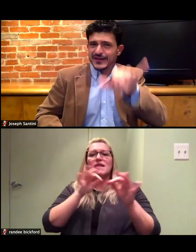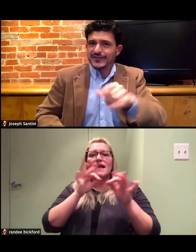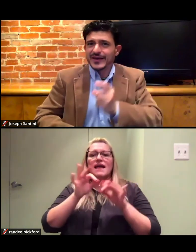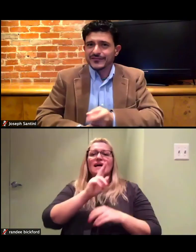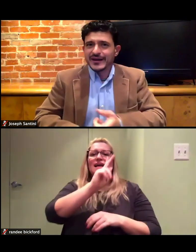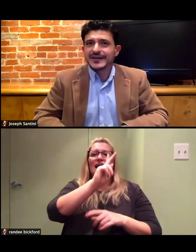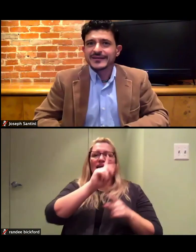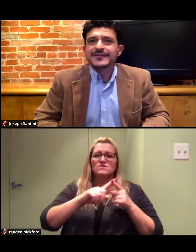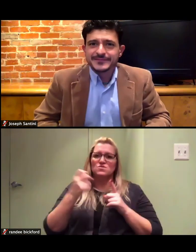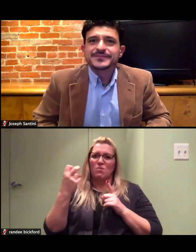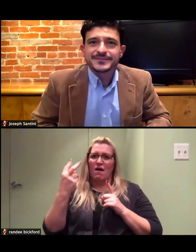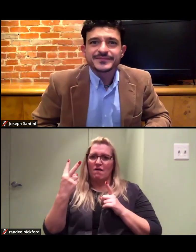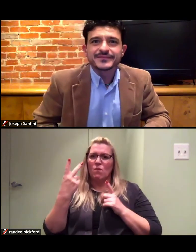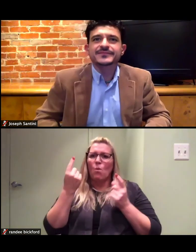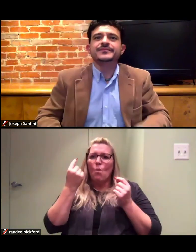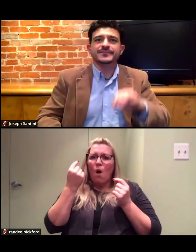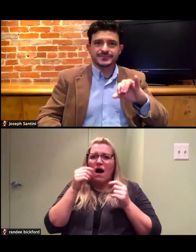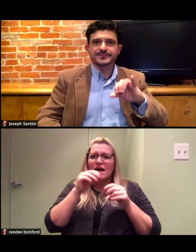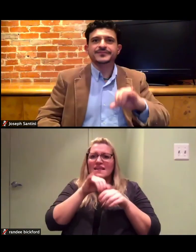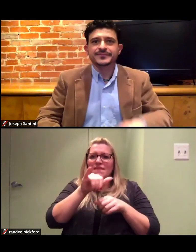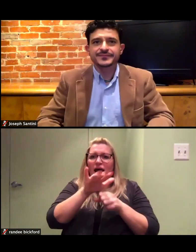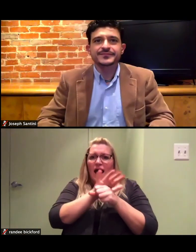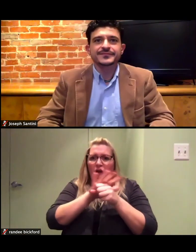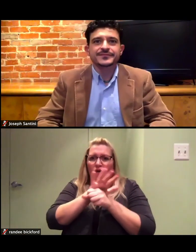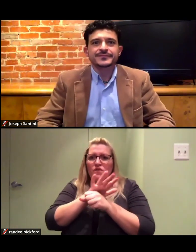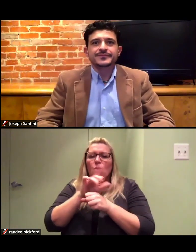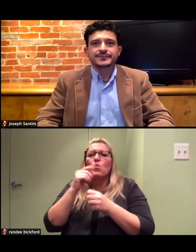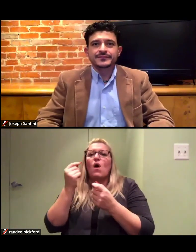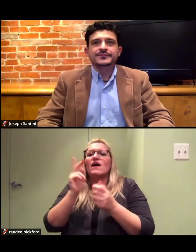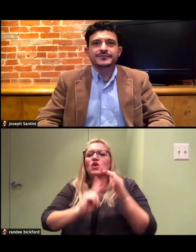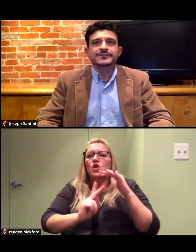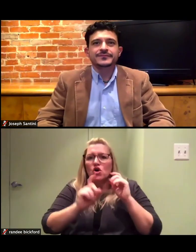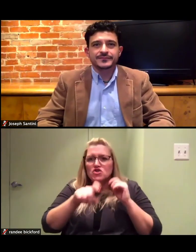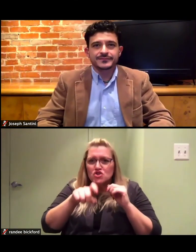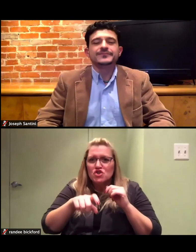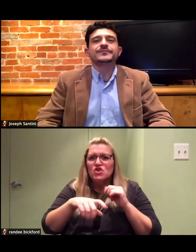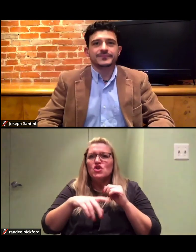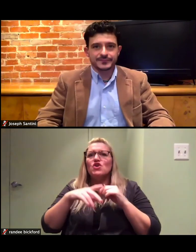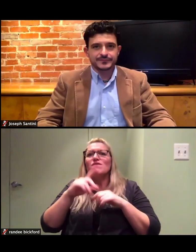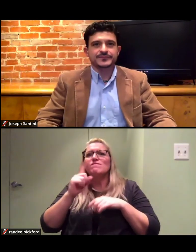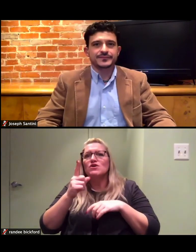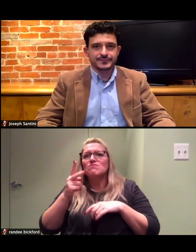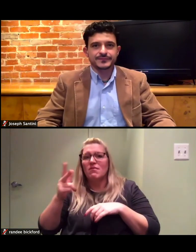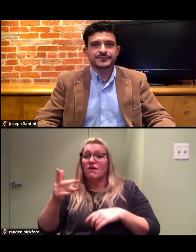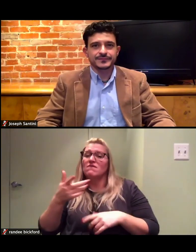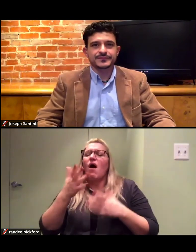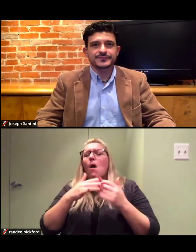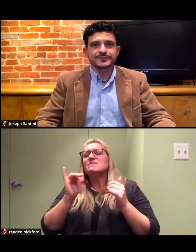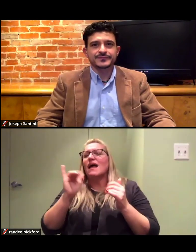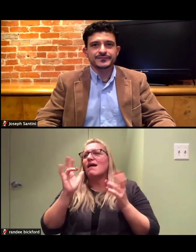Practical money skills. Yes, that's for K to 12 in the areas where, kindergarten should start.